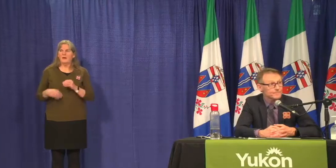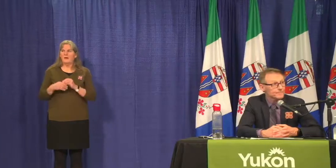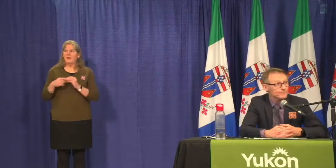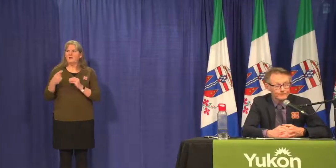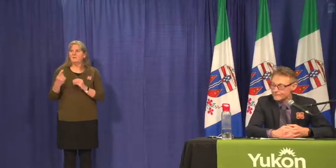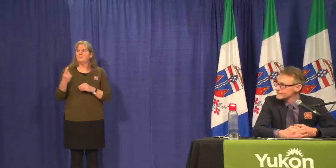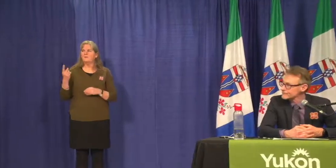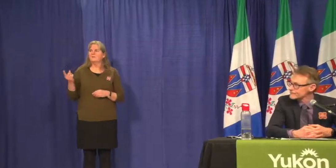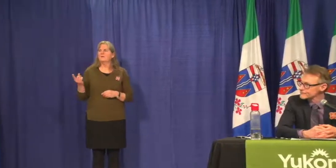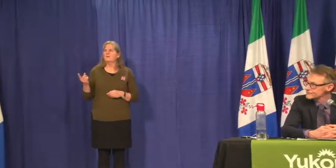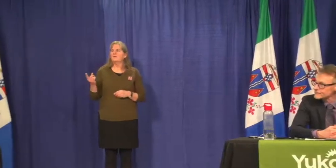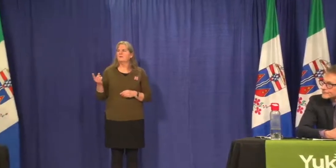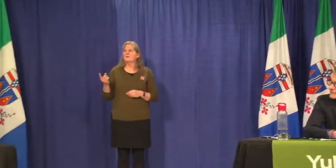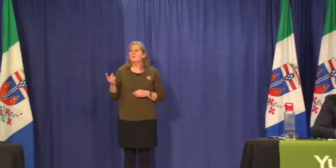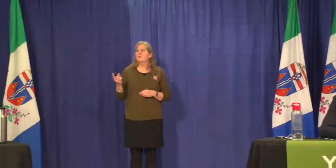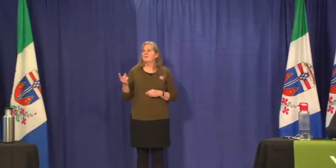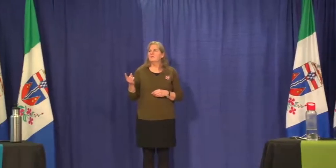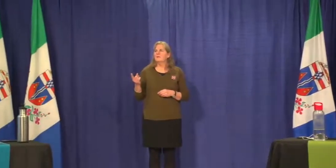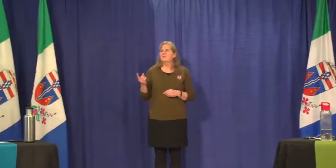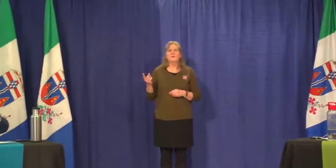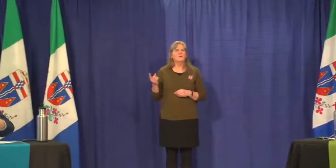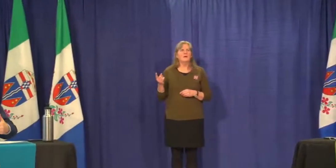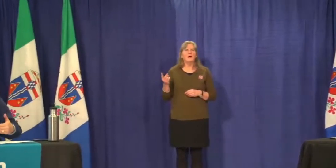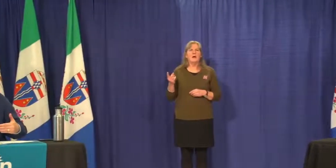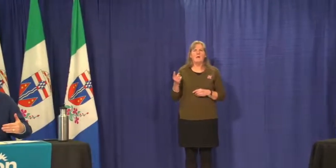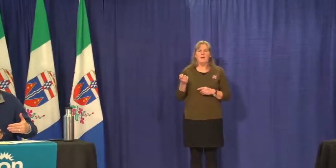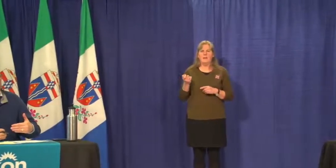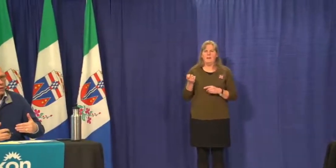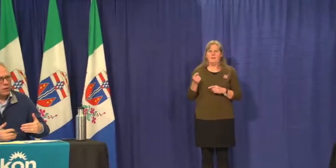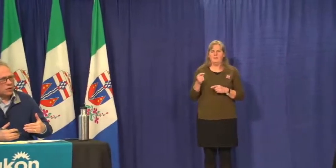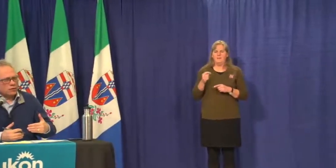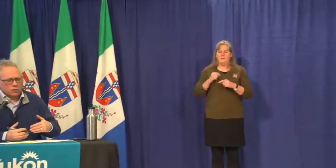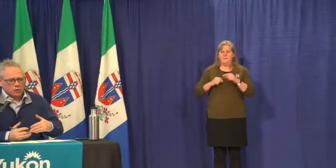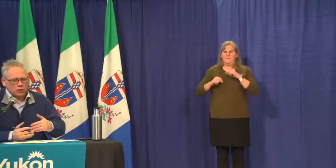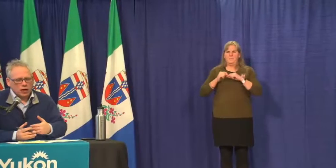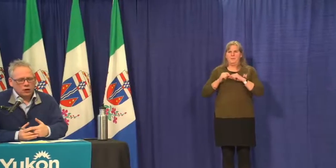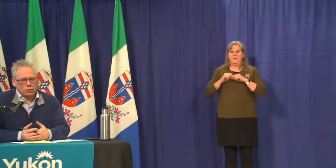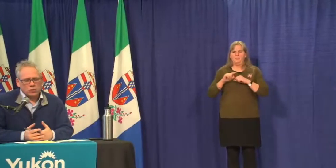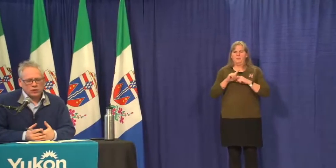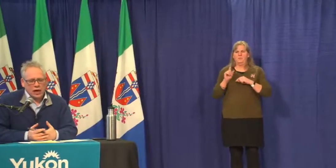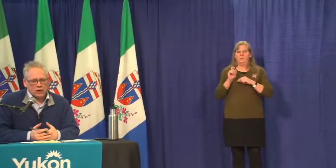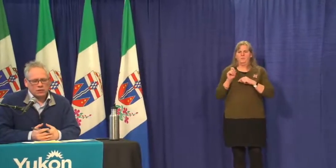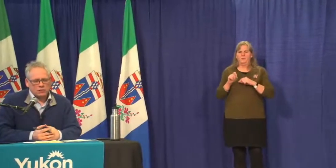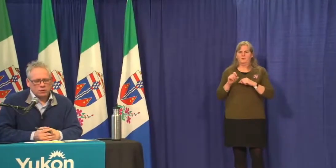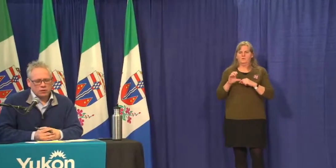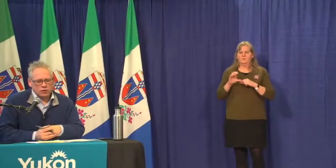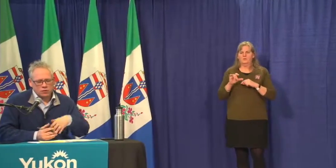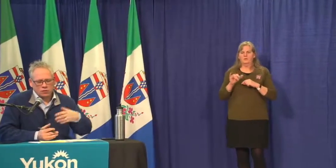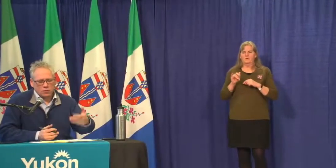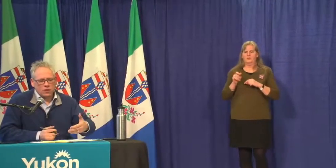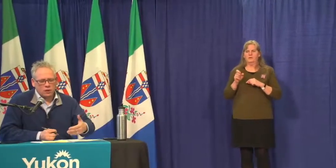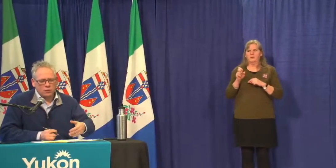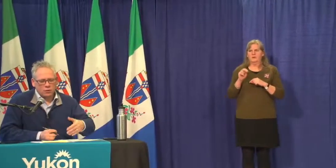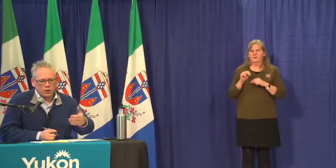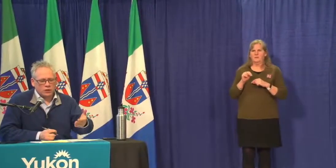Can I just add something, please? I am just going to back up to the last question from Claudiane, and what was asked to